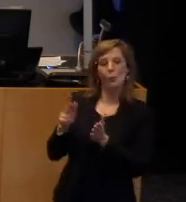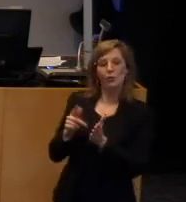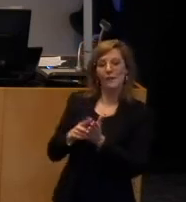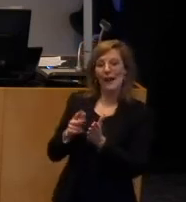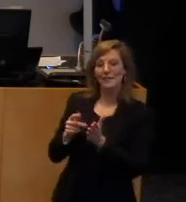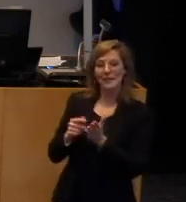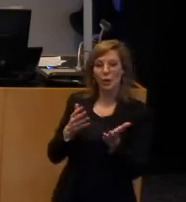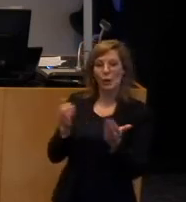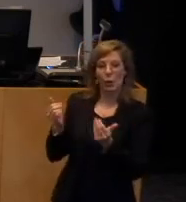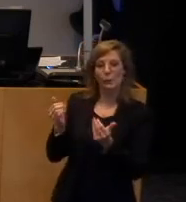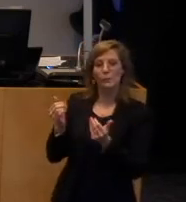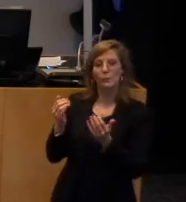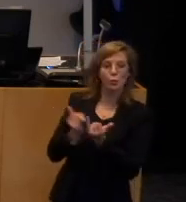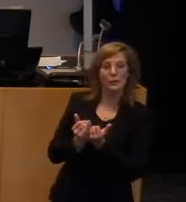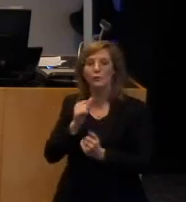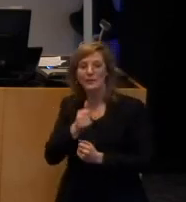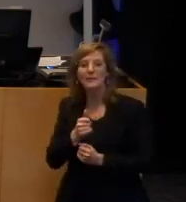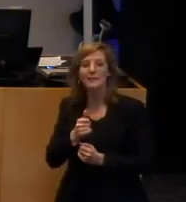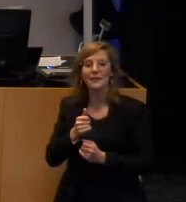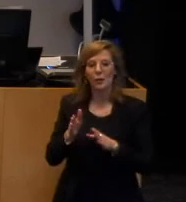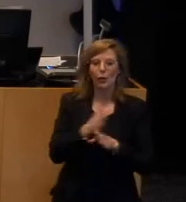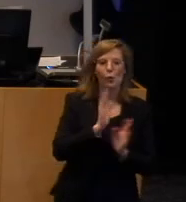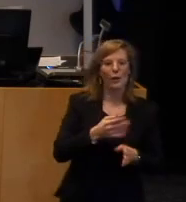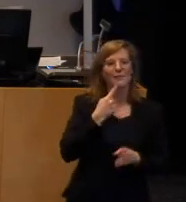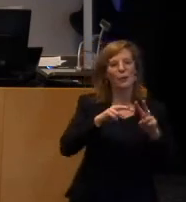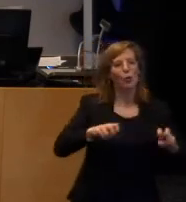I already told you that the categorization offered by Pöchhacker was applied